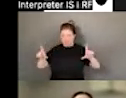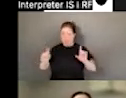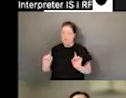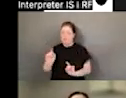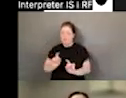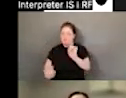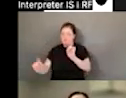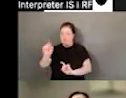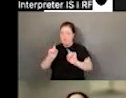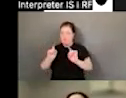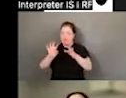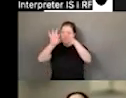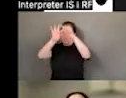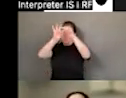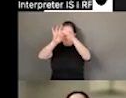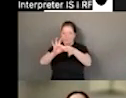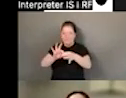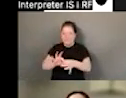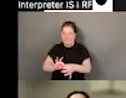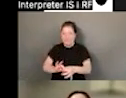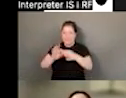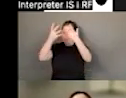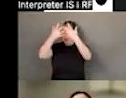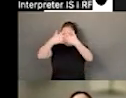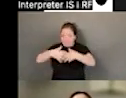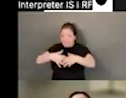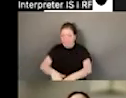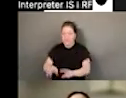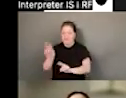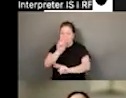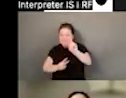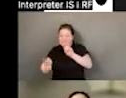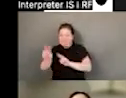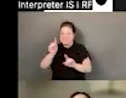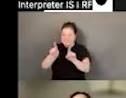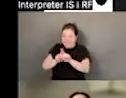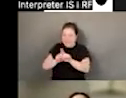So make sure that the clickable elements on the website, like links